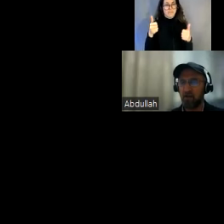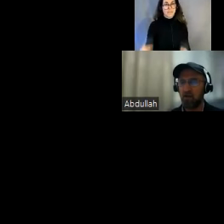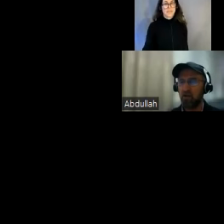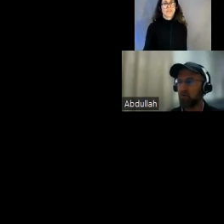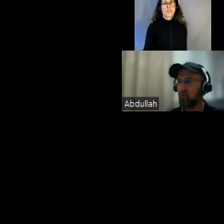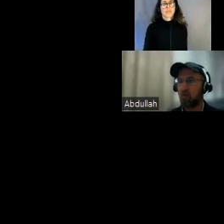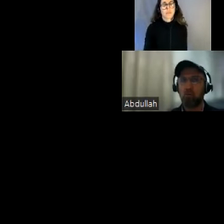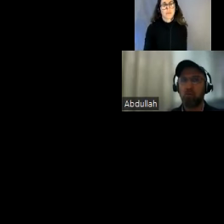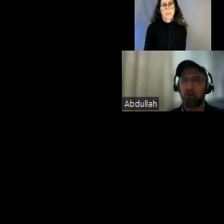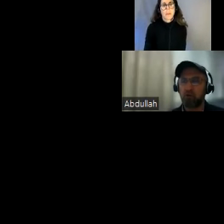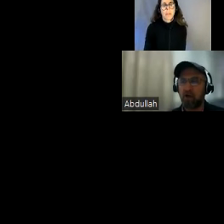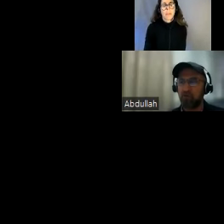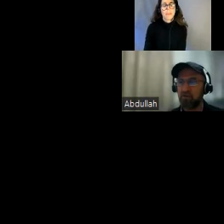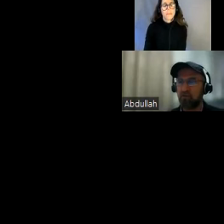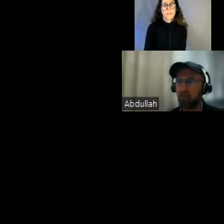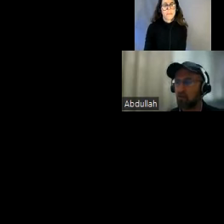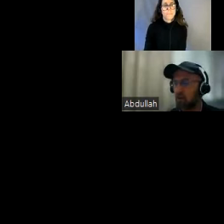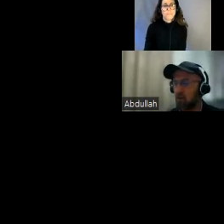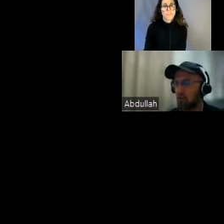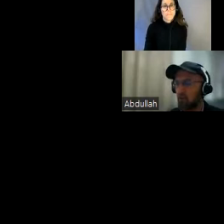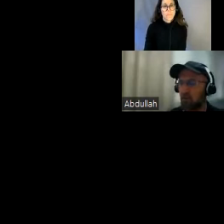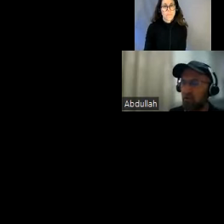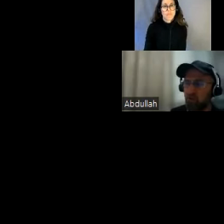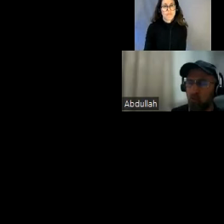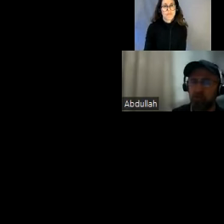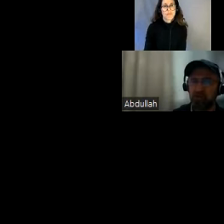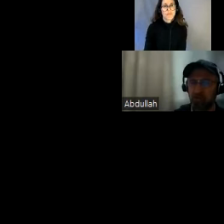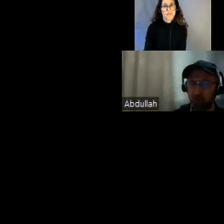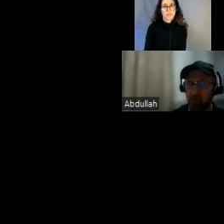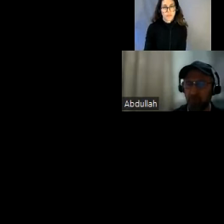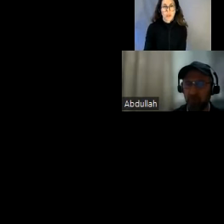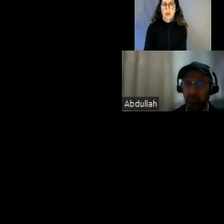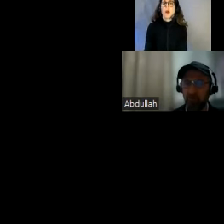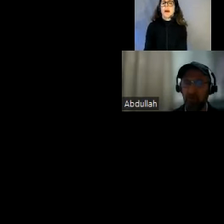if my camera is on or not » SPEAKER: We see you » SPEAKER: Okay. Excellent.